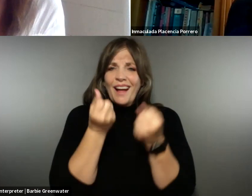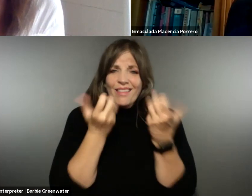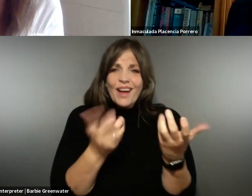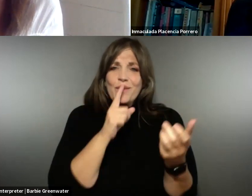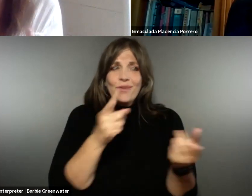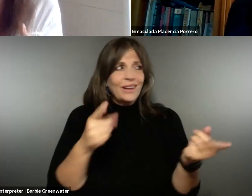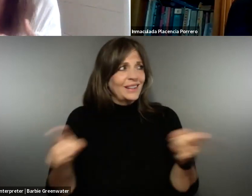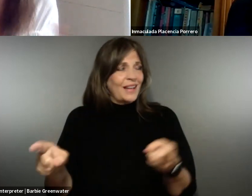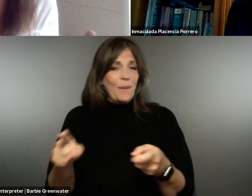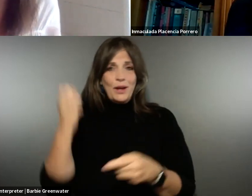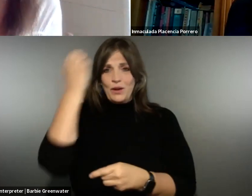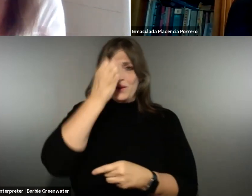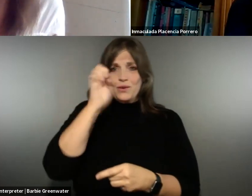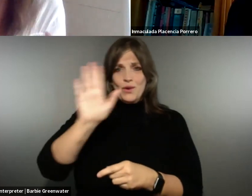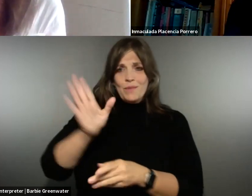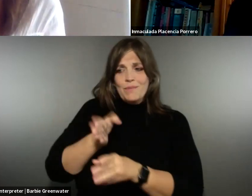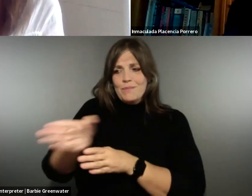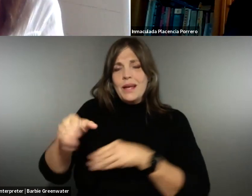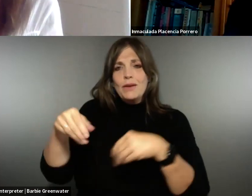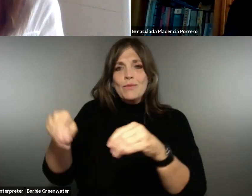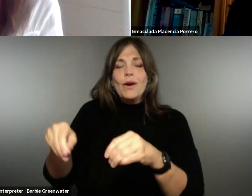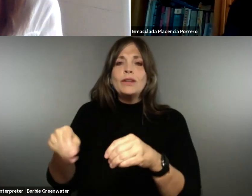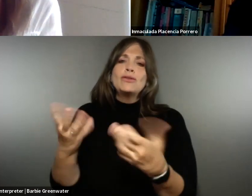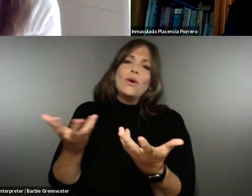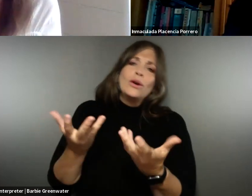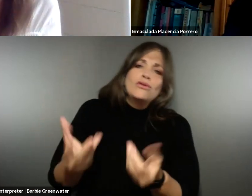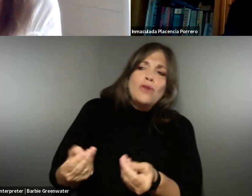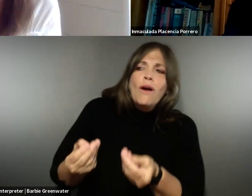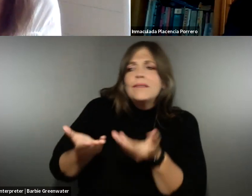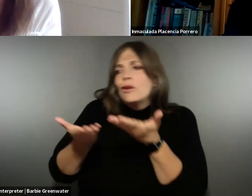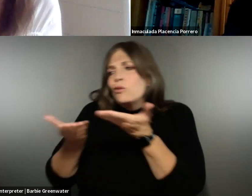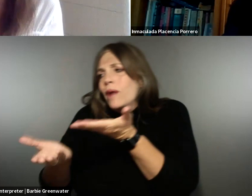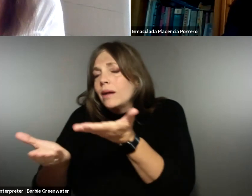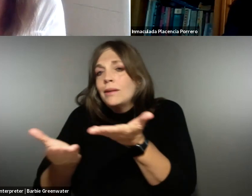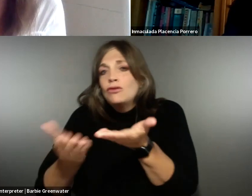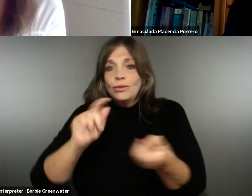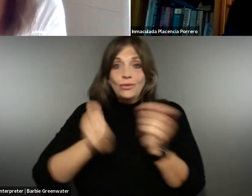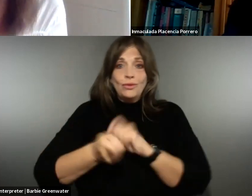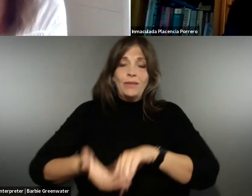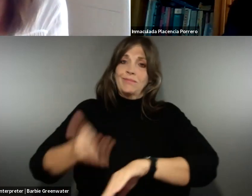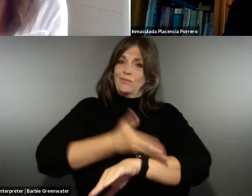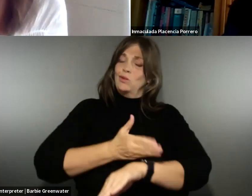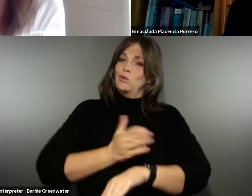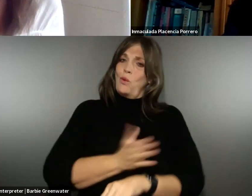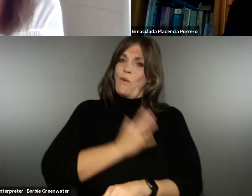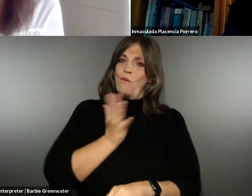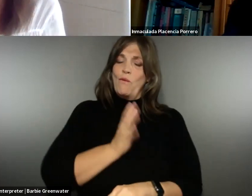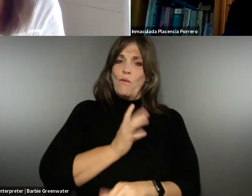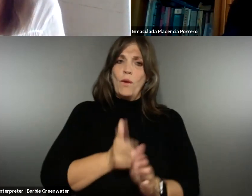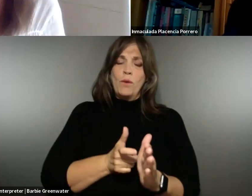accessibility business for some time, because in the last couple of years, a lot really has happened in the European market. We have moved from kind